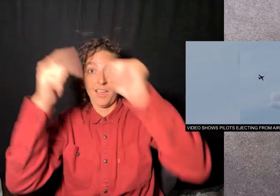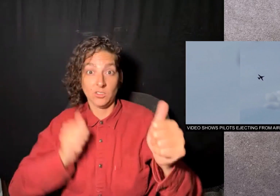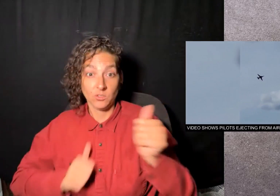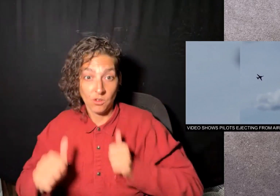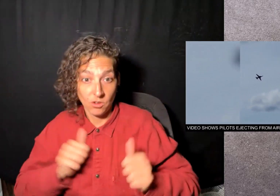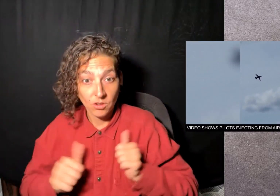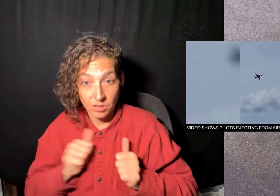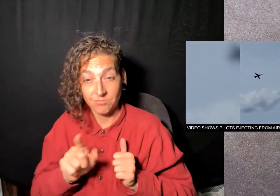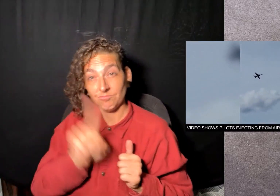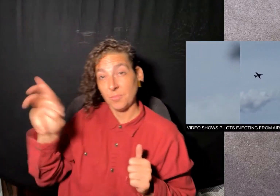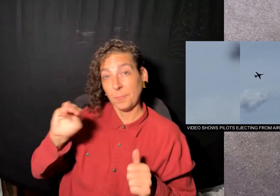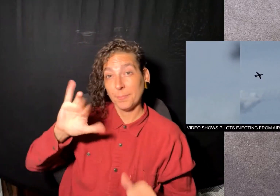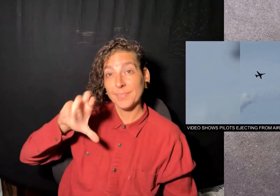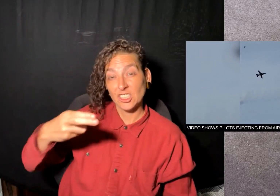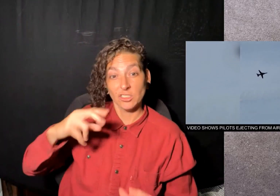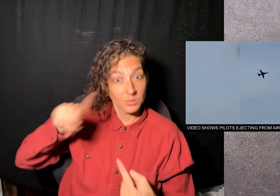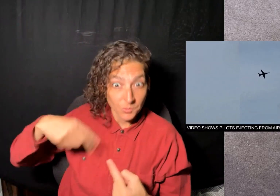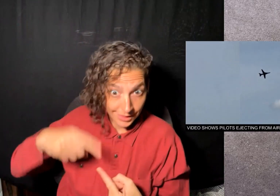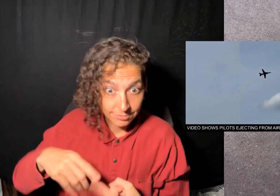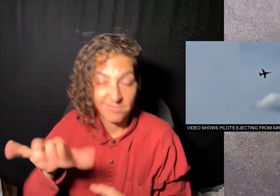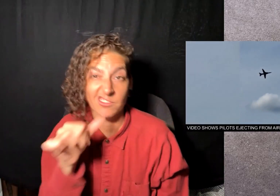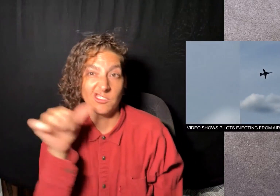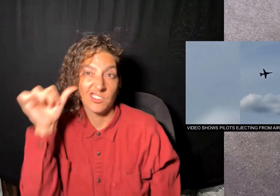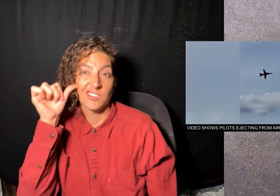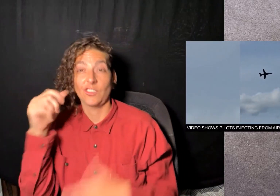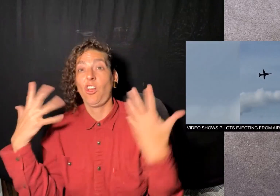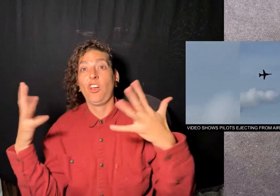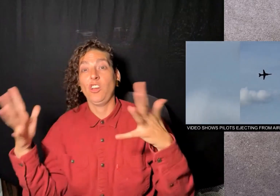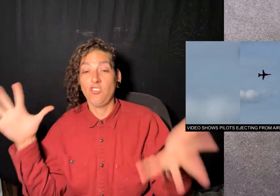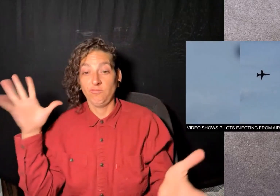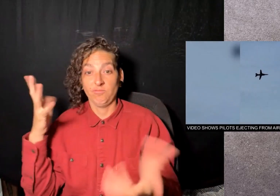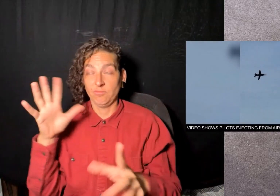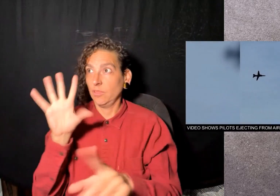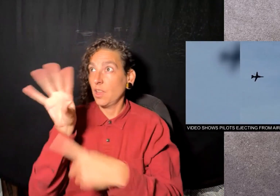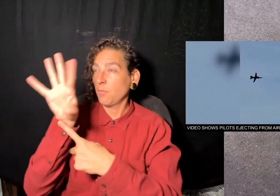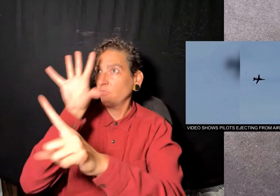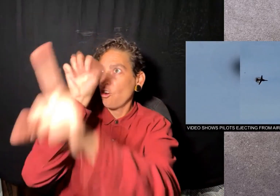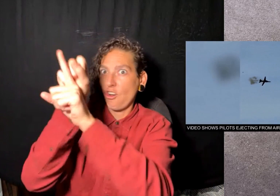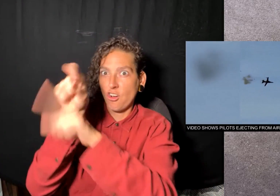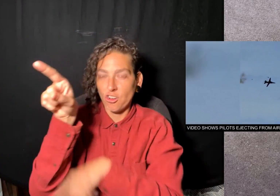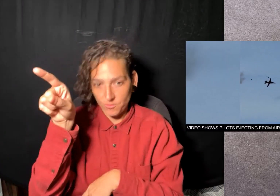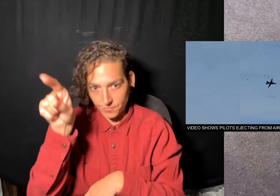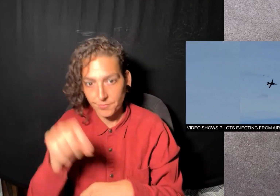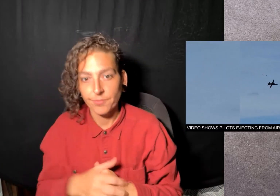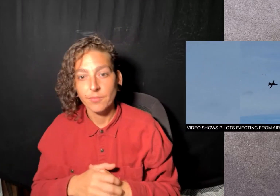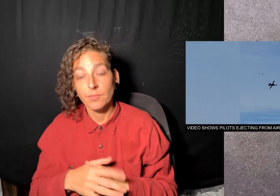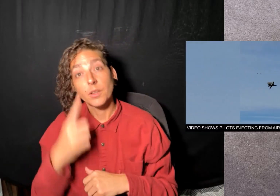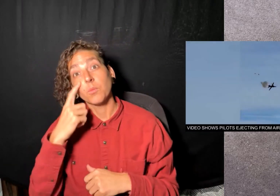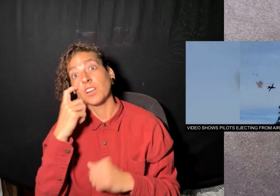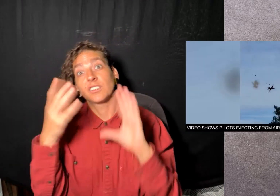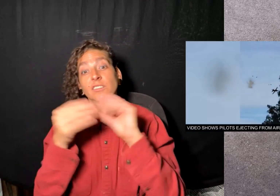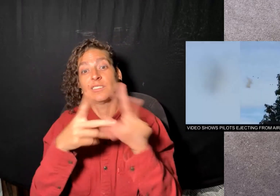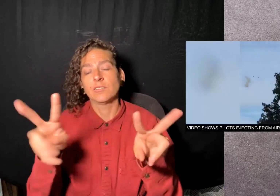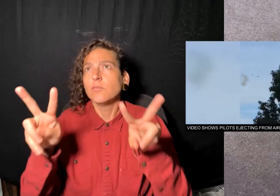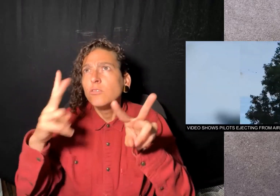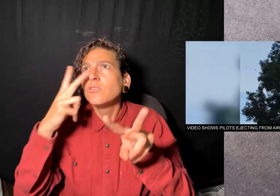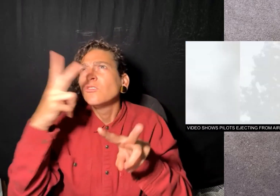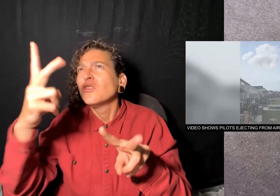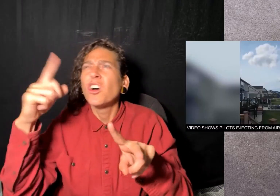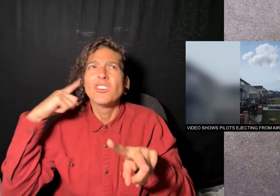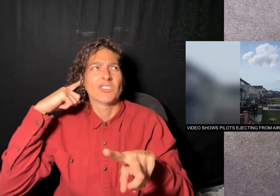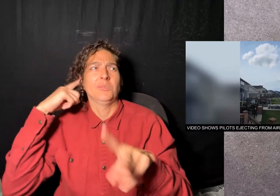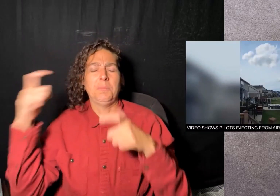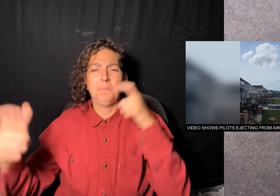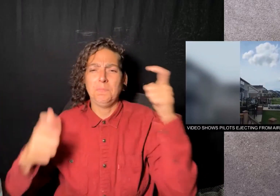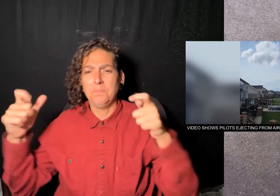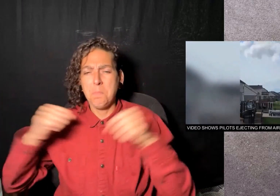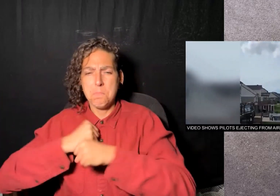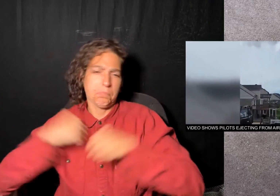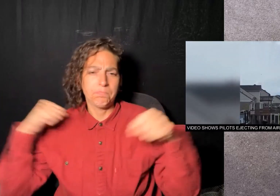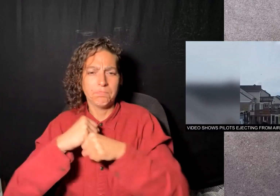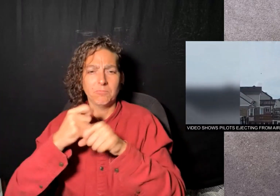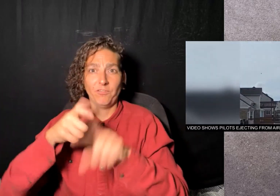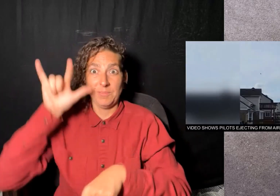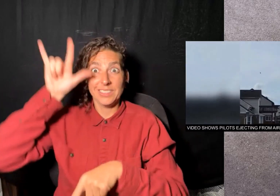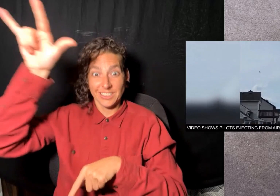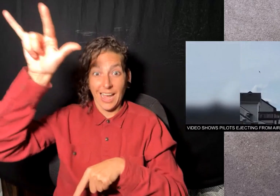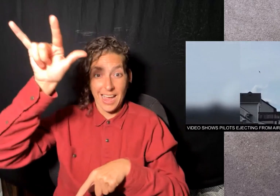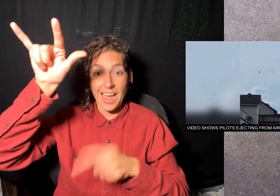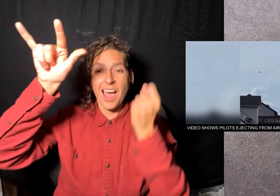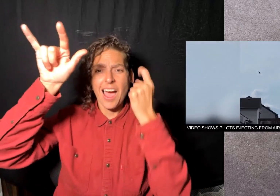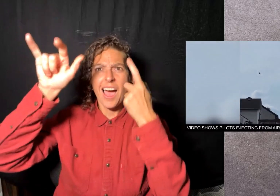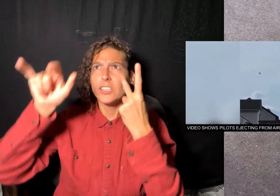Michigan on Sunday and it was all caught on camera witnesses say they heard huge booms